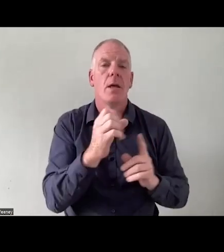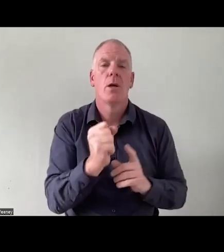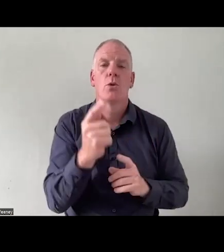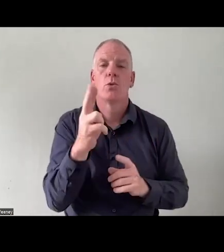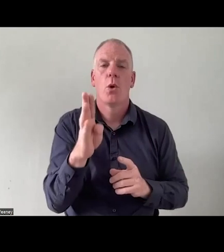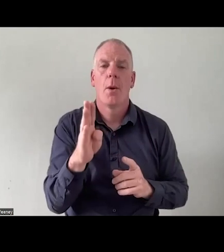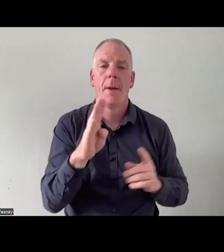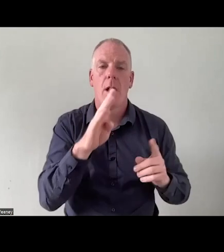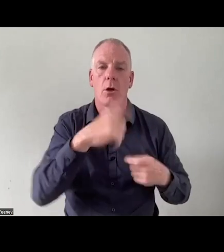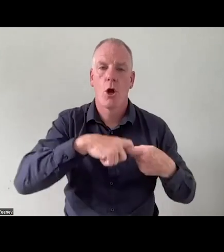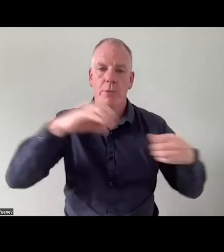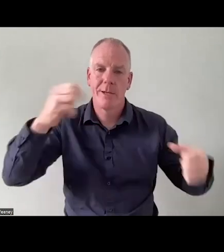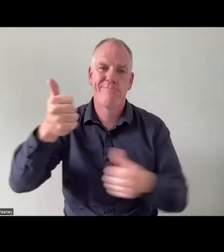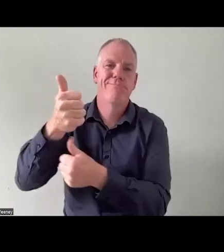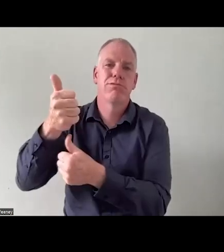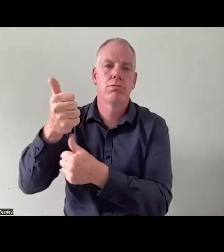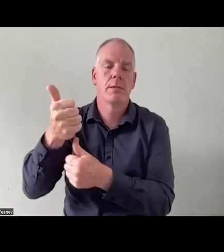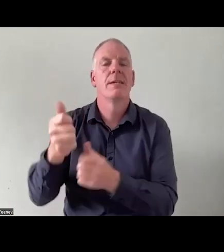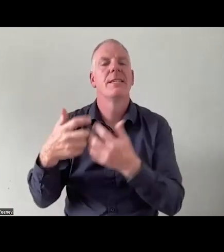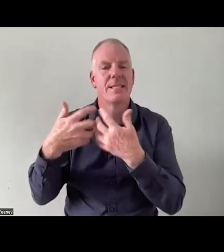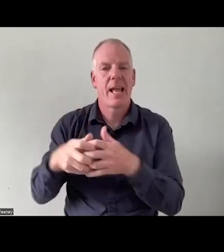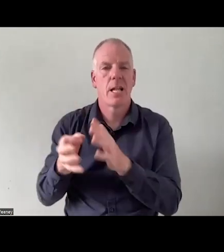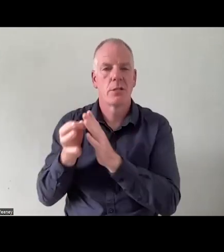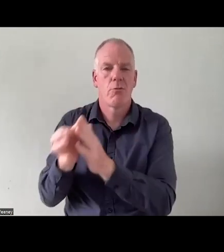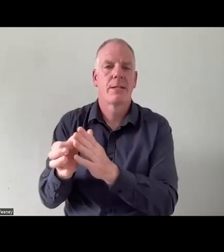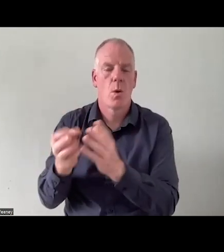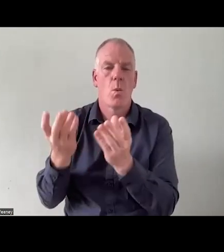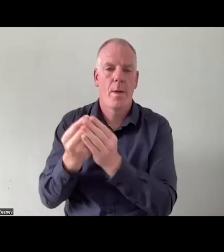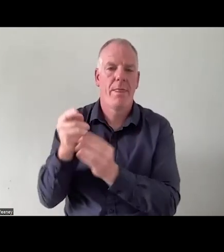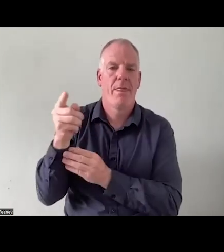if you like, technical direction to Stagetext.